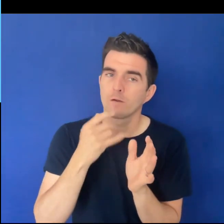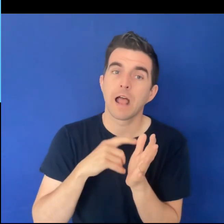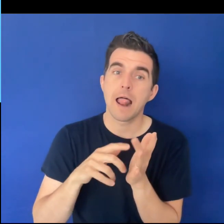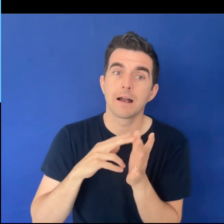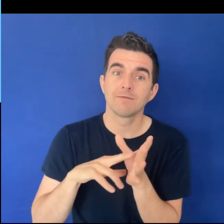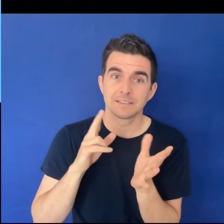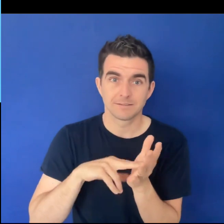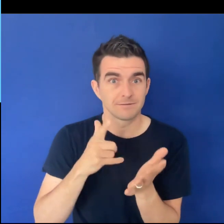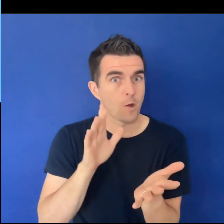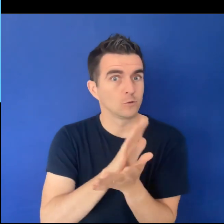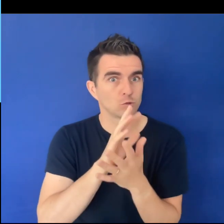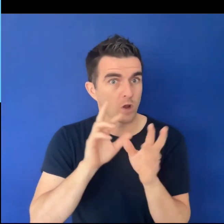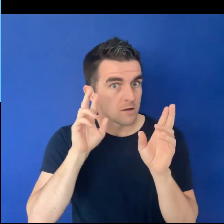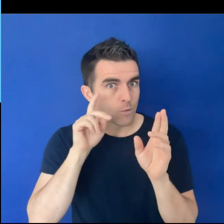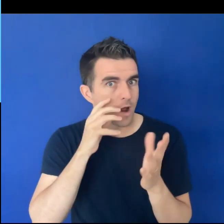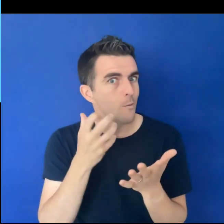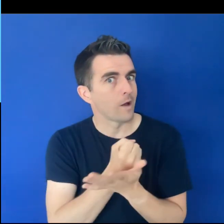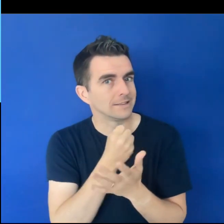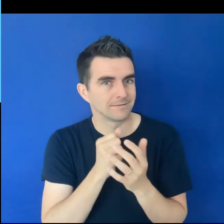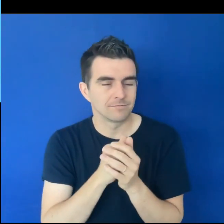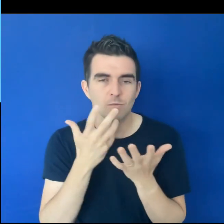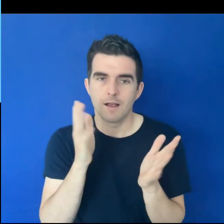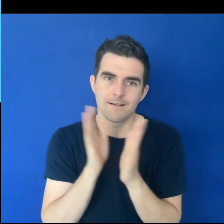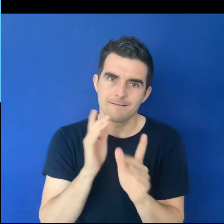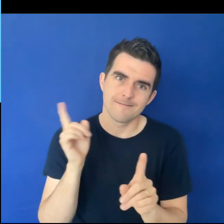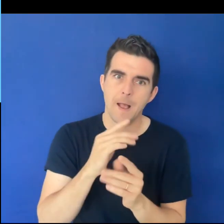Enjoy. Fingers crossed that you win. Let’s get back to more games.